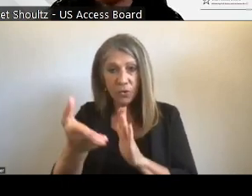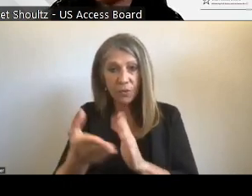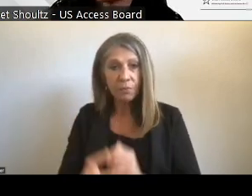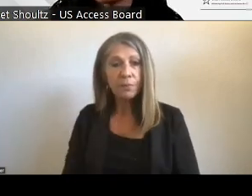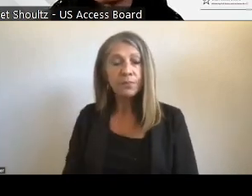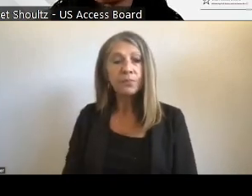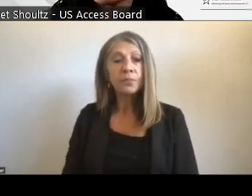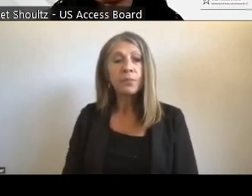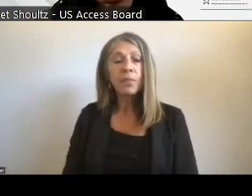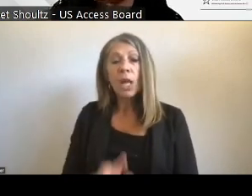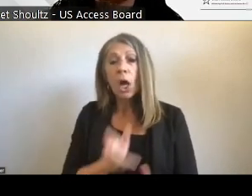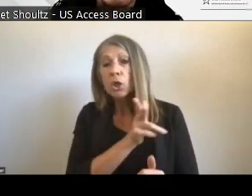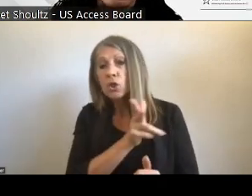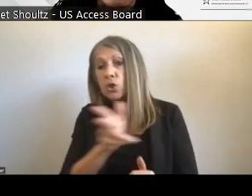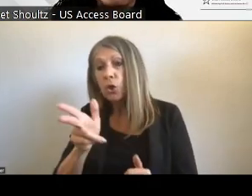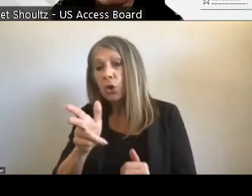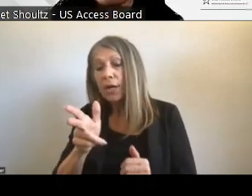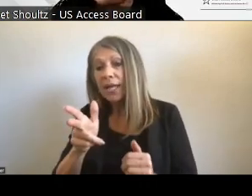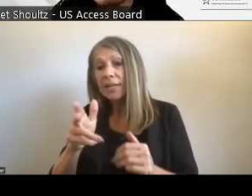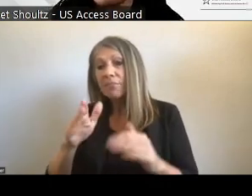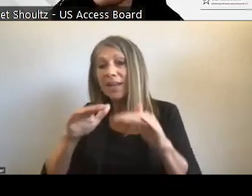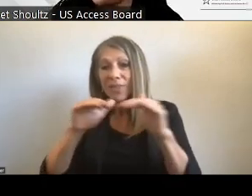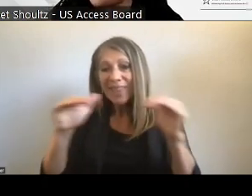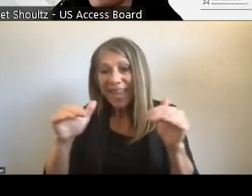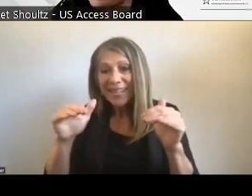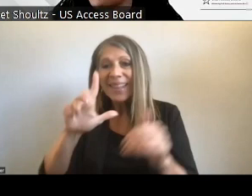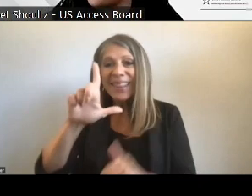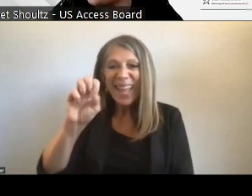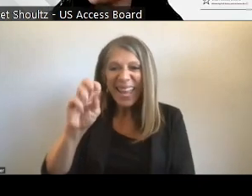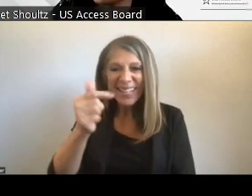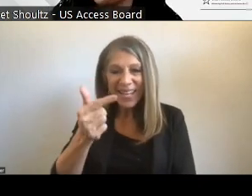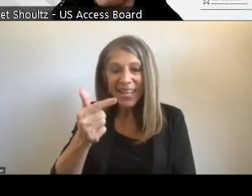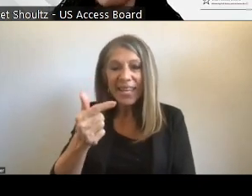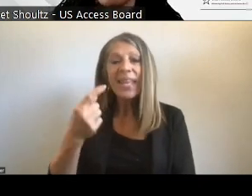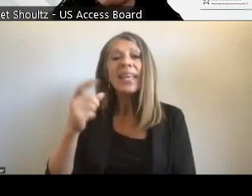A turning space, or landing as we refer to it now, is required.